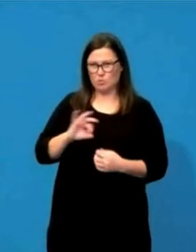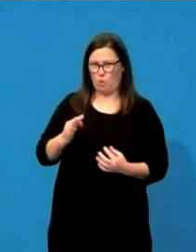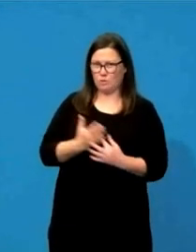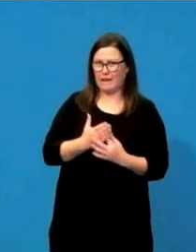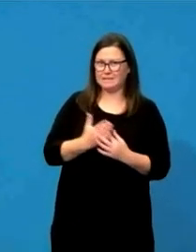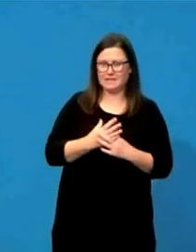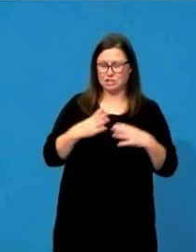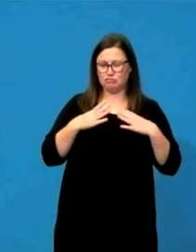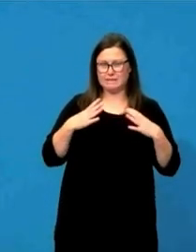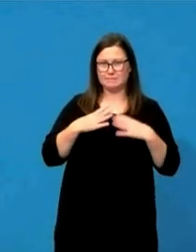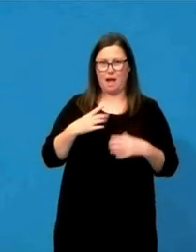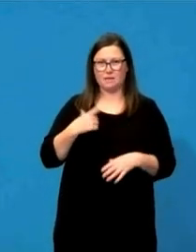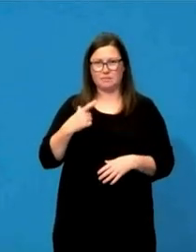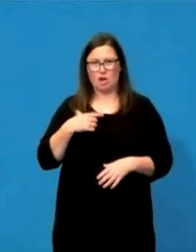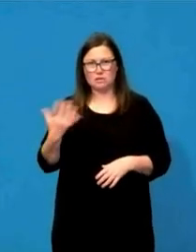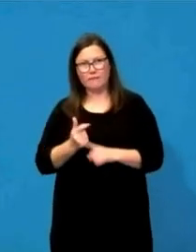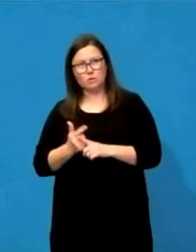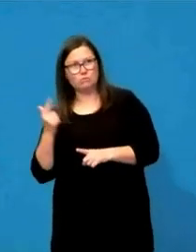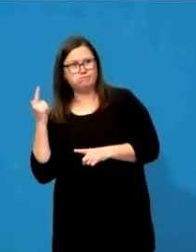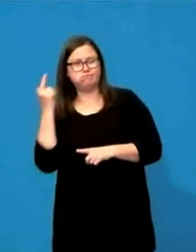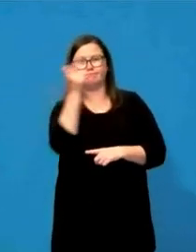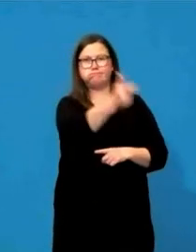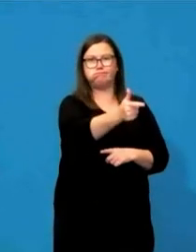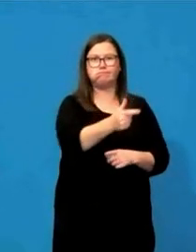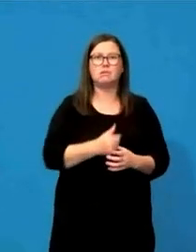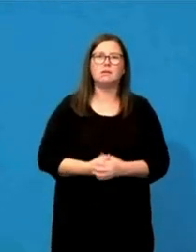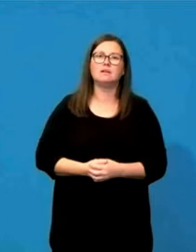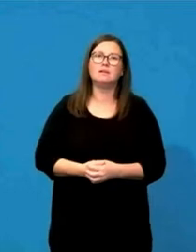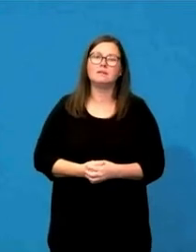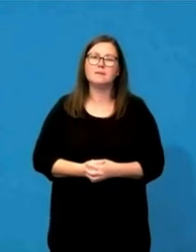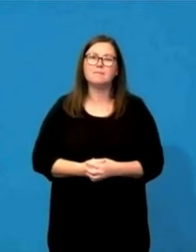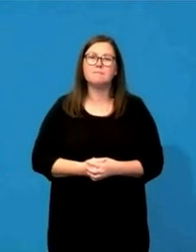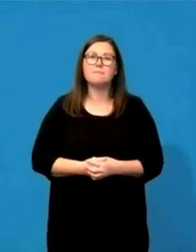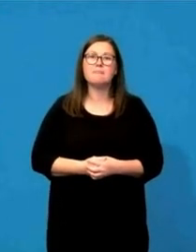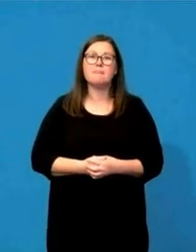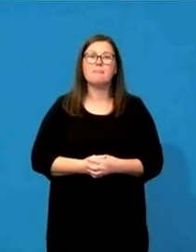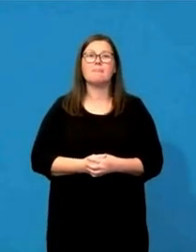But they will probably give an extended family their family member to care for so